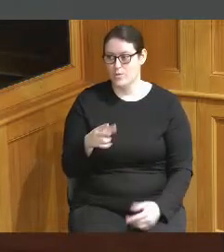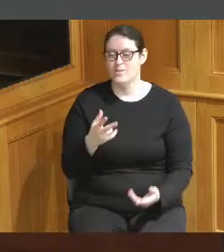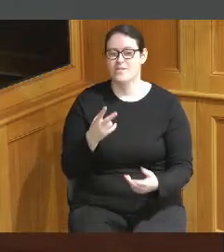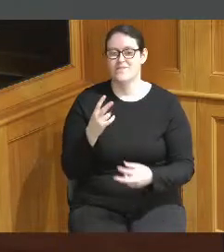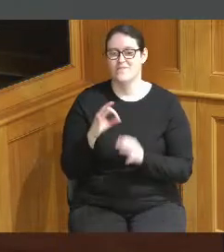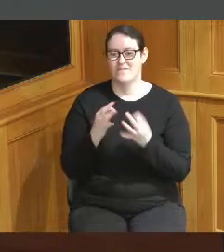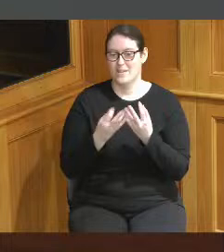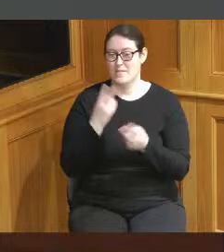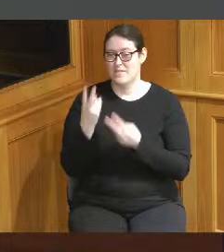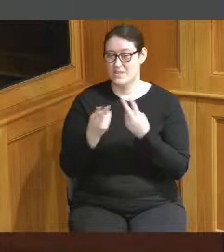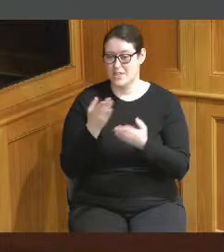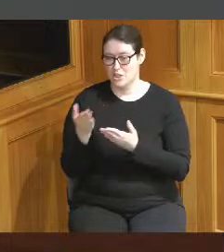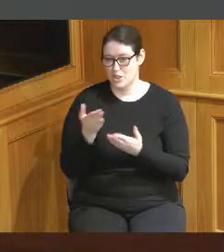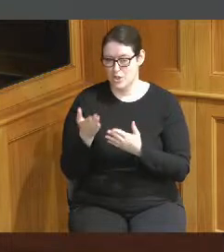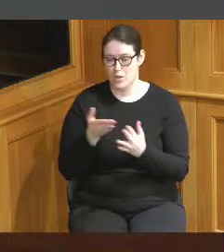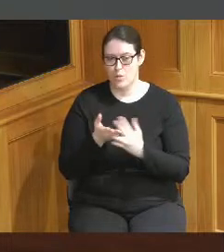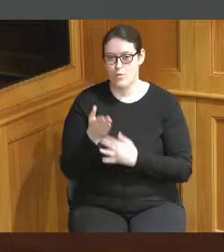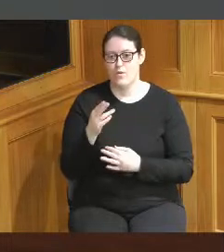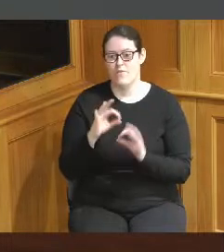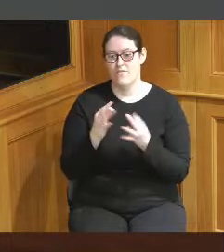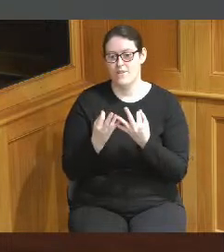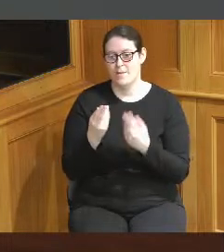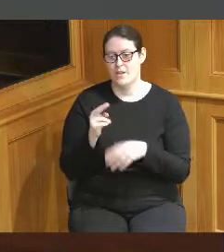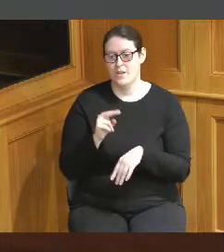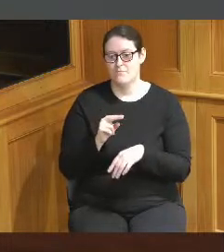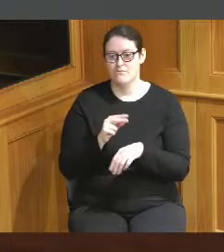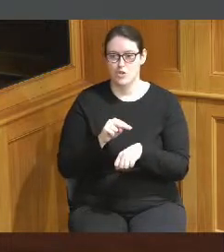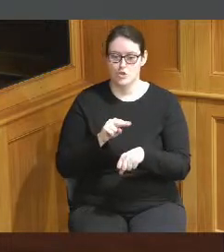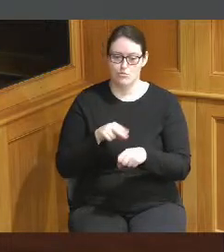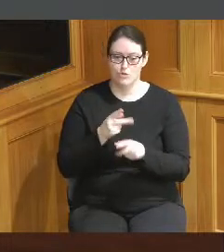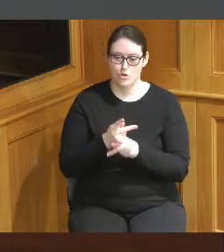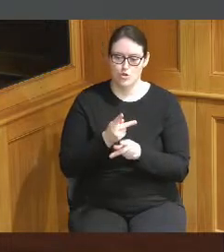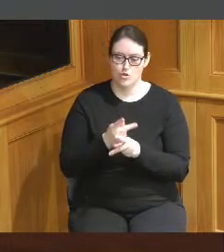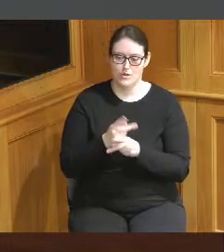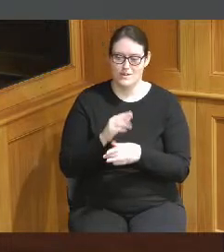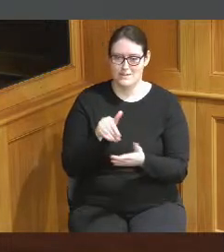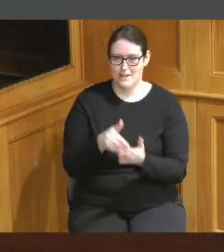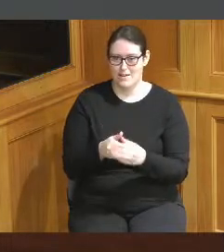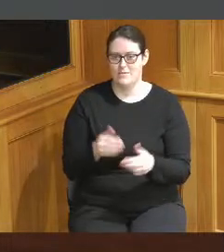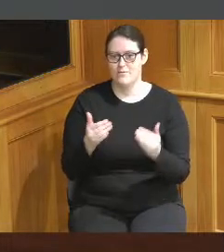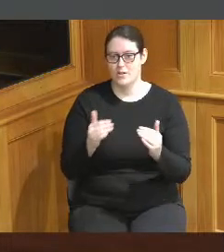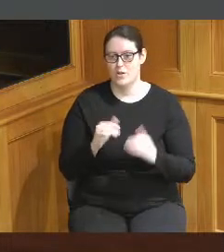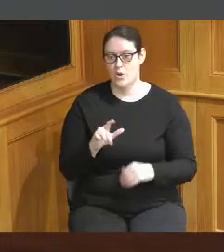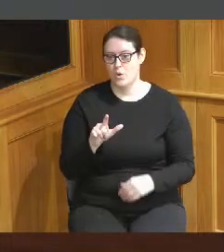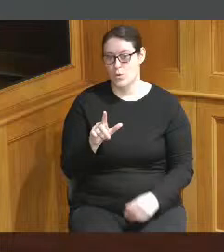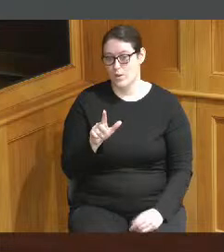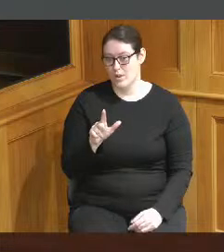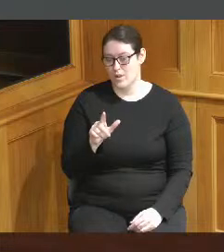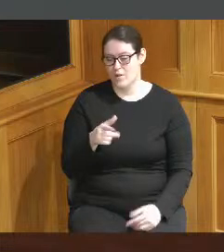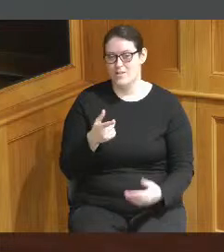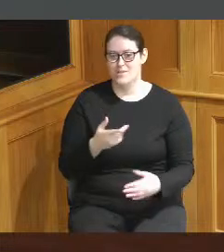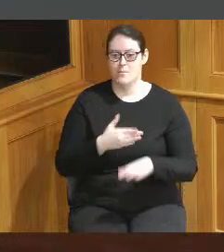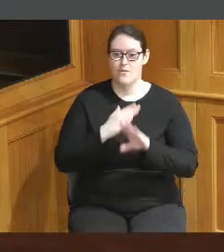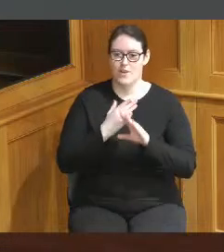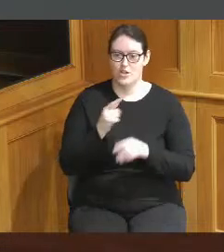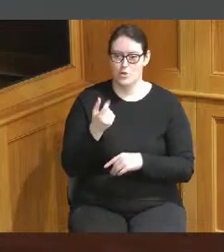(Administrator Aluotto) thank you Commissioners we do not have any by leaves on the agenda today nor do I have any major comments other than